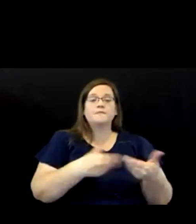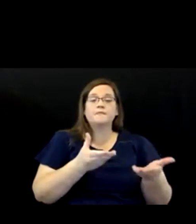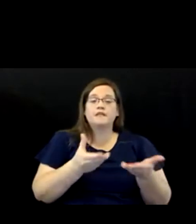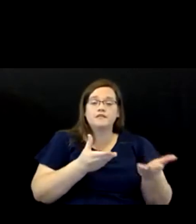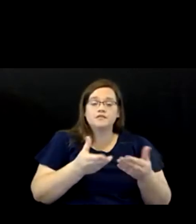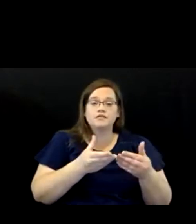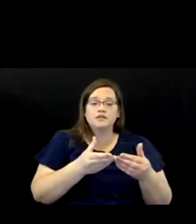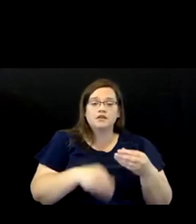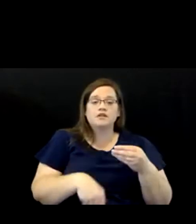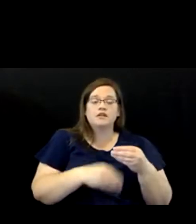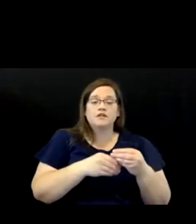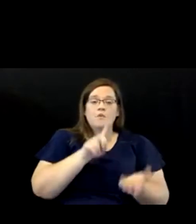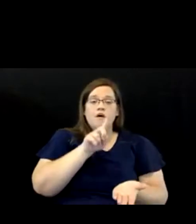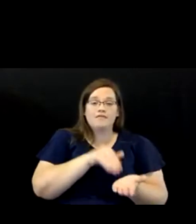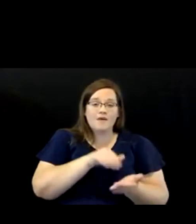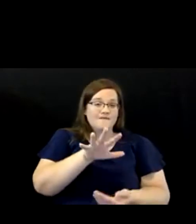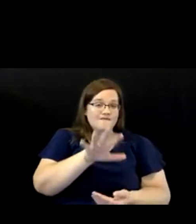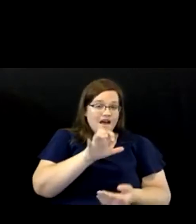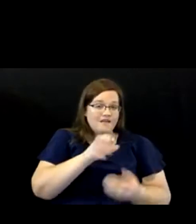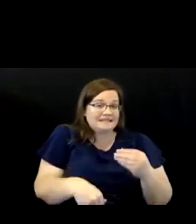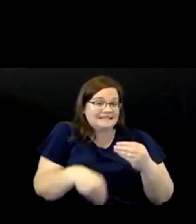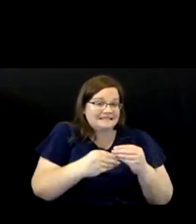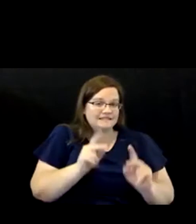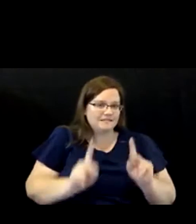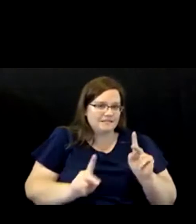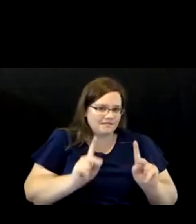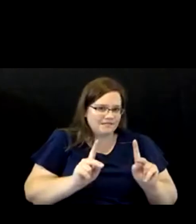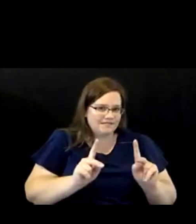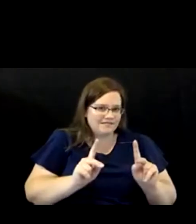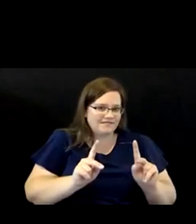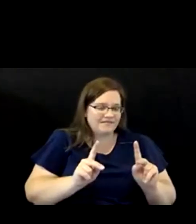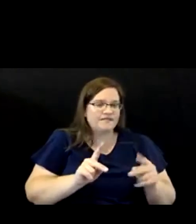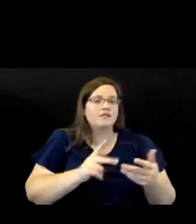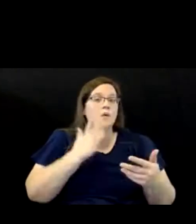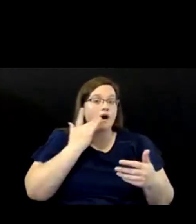1500 additional consumers -- wow -- as a direct result of COVID-19. They